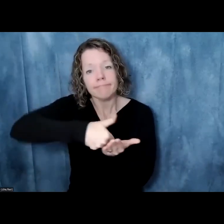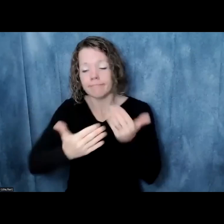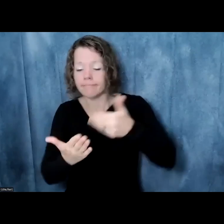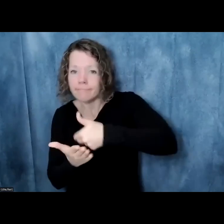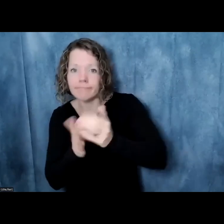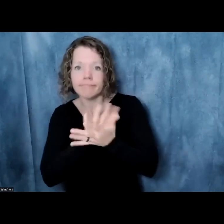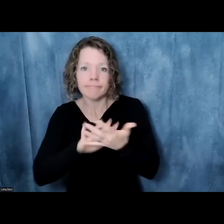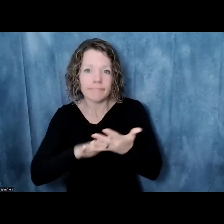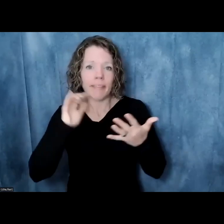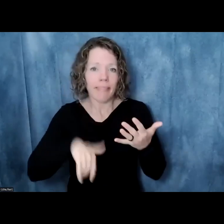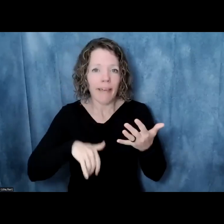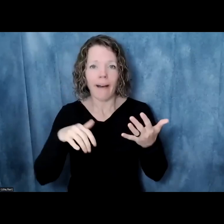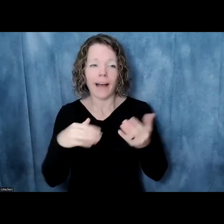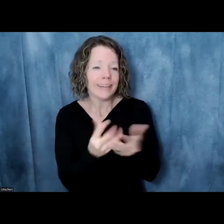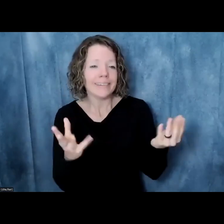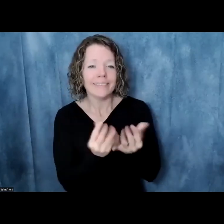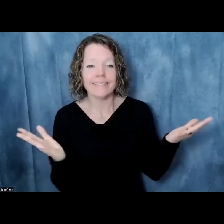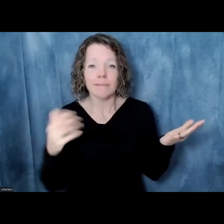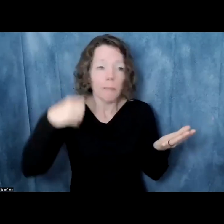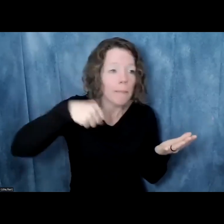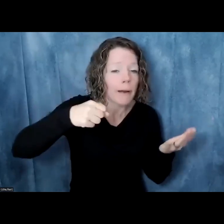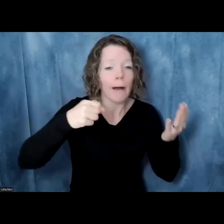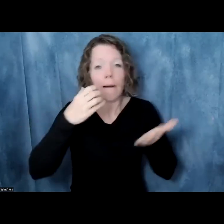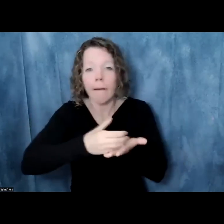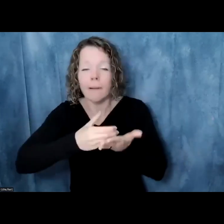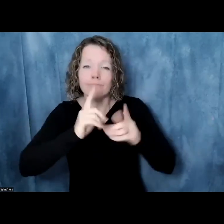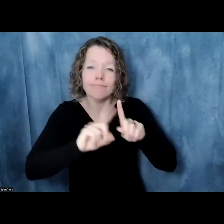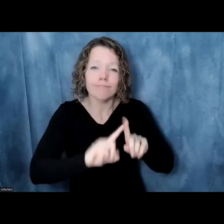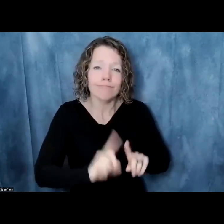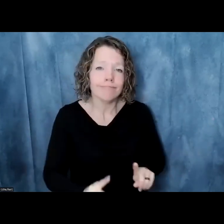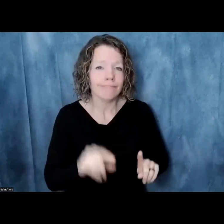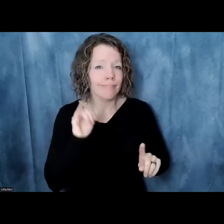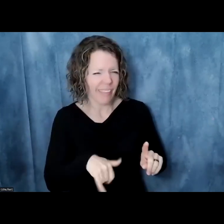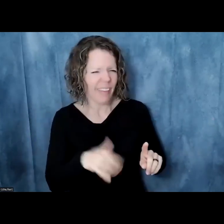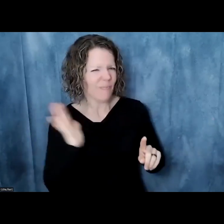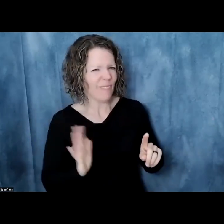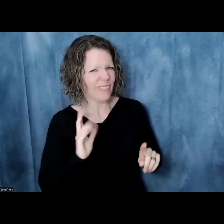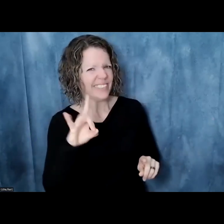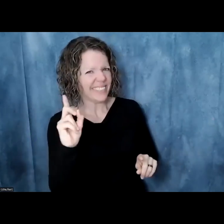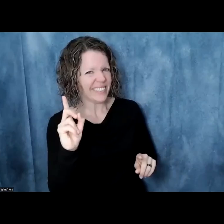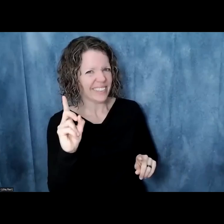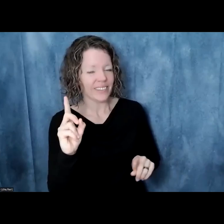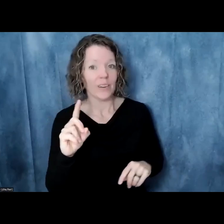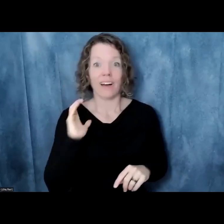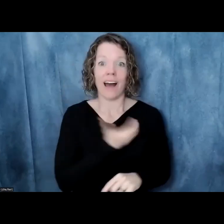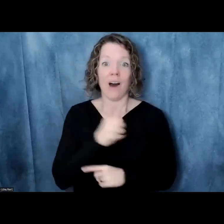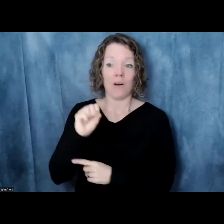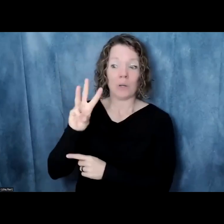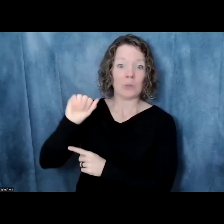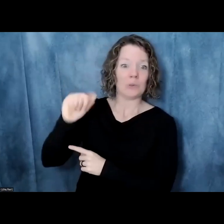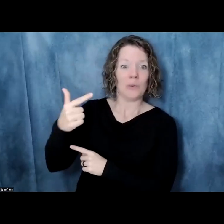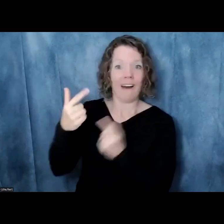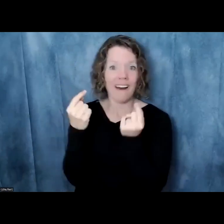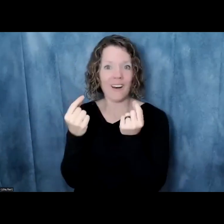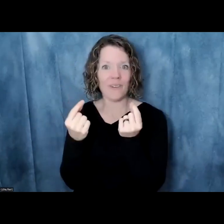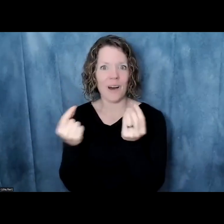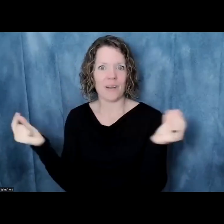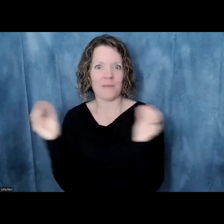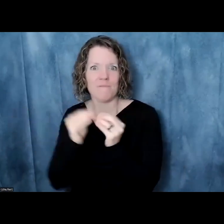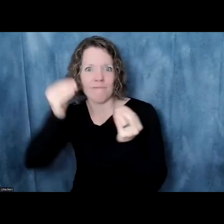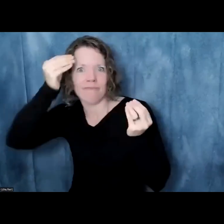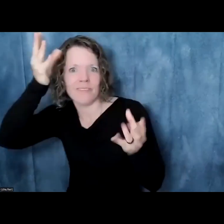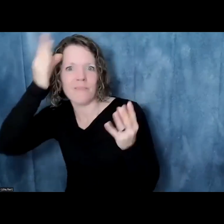absence of a physical binder I want to invite you to go to DMH website or to either of the Center of